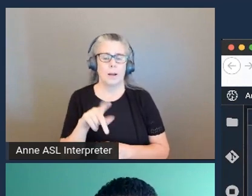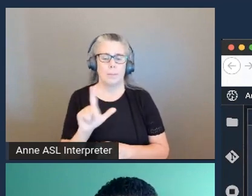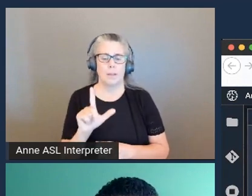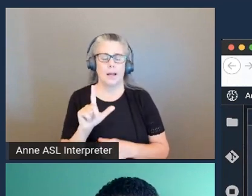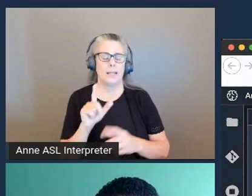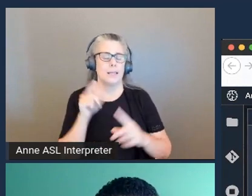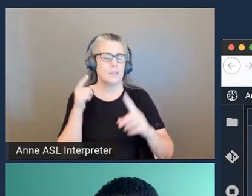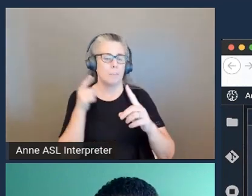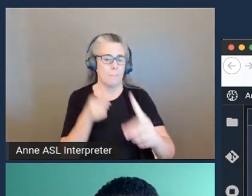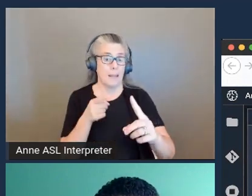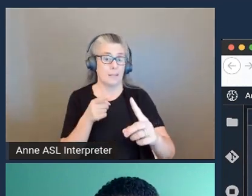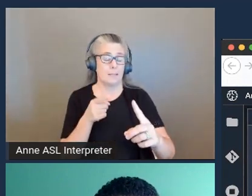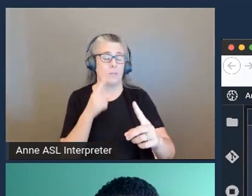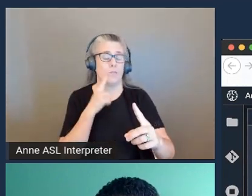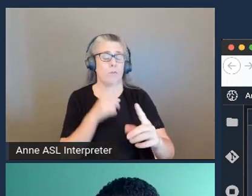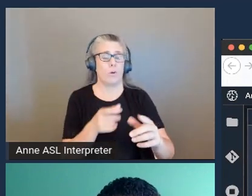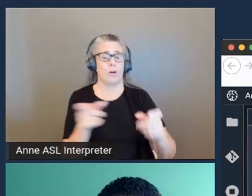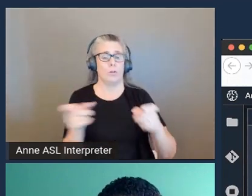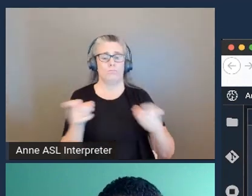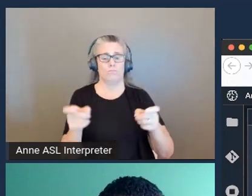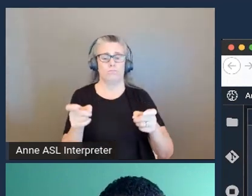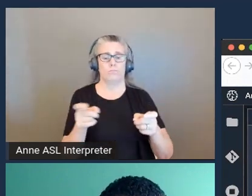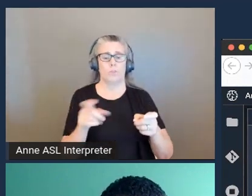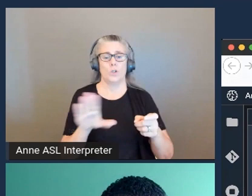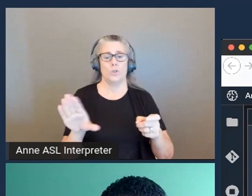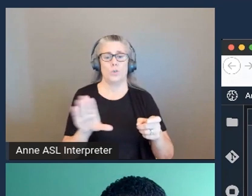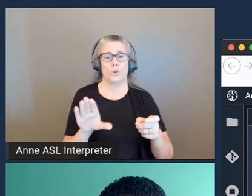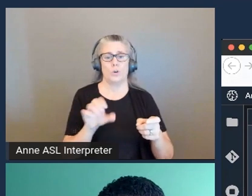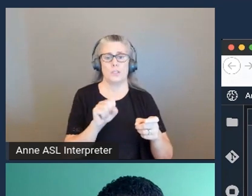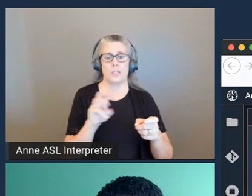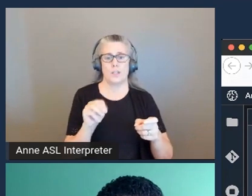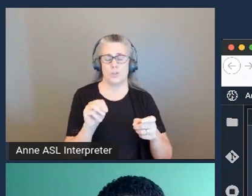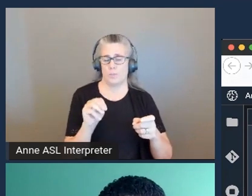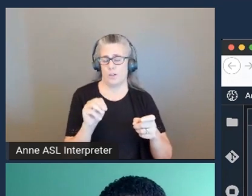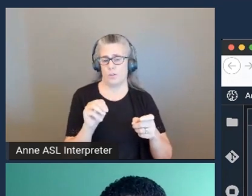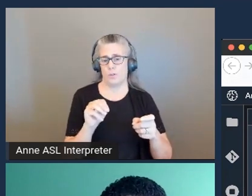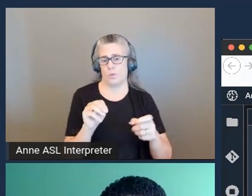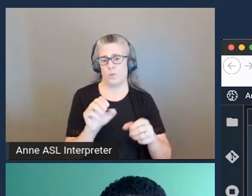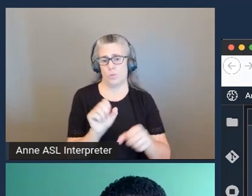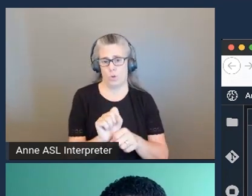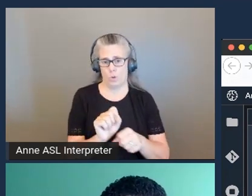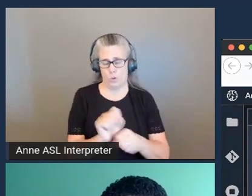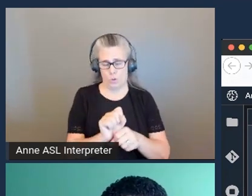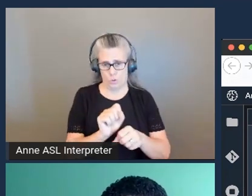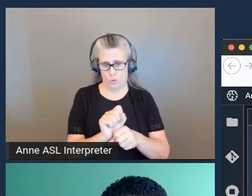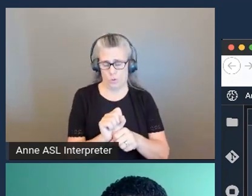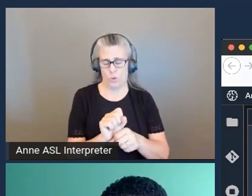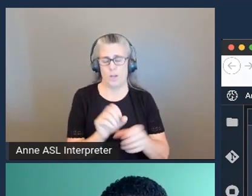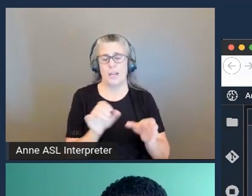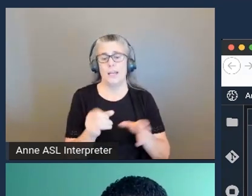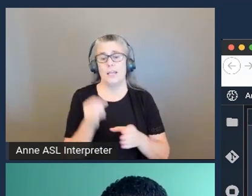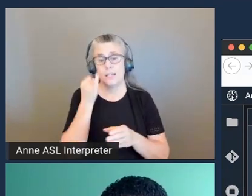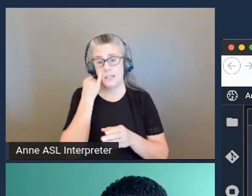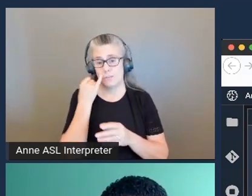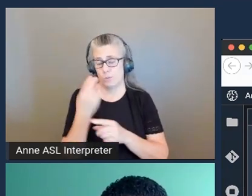Now, if you are doing this as a part of a larger CI/CD process where you are using something like CodePipeline